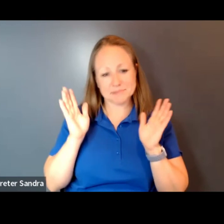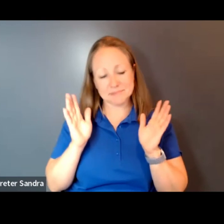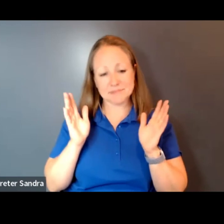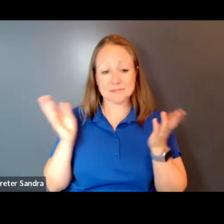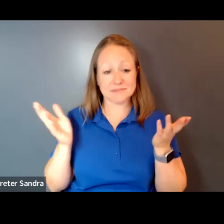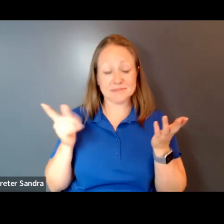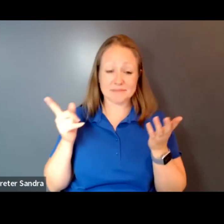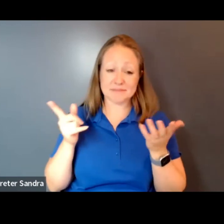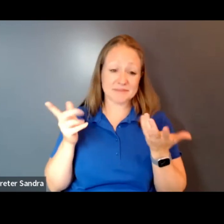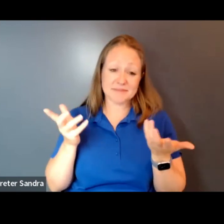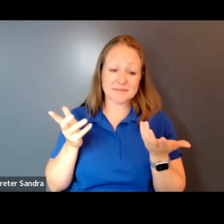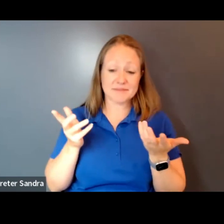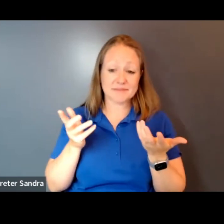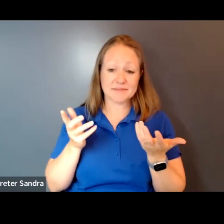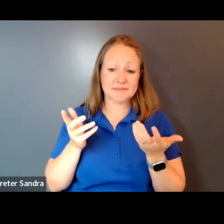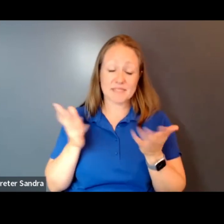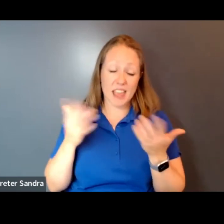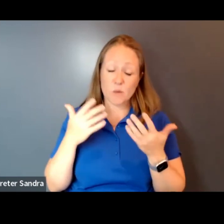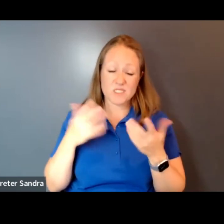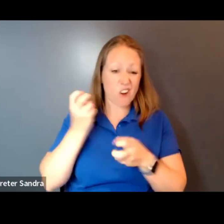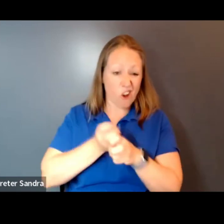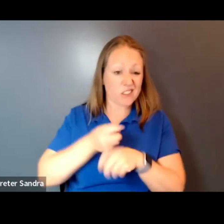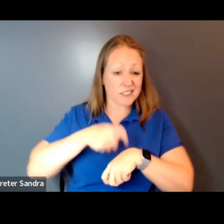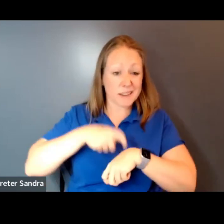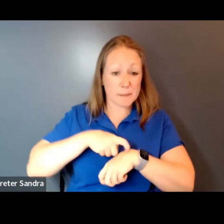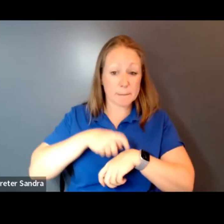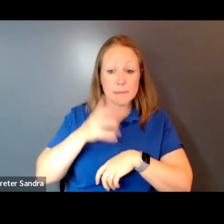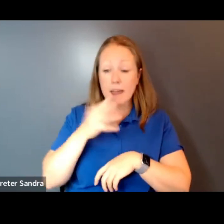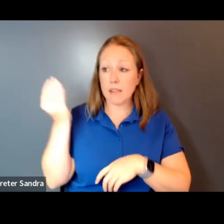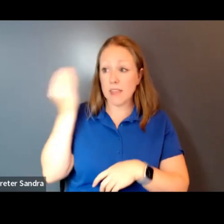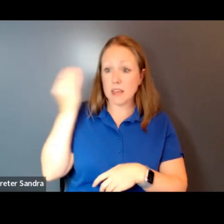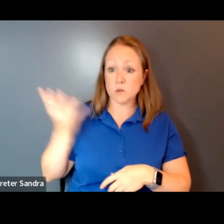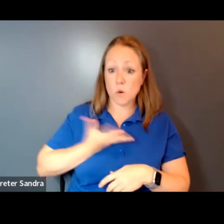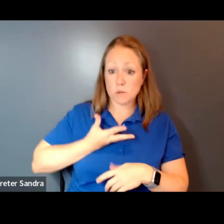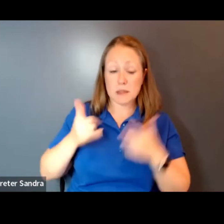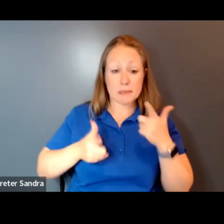time to and I was told the biggest, most resourceful person